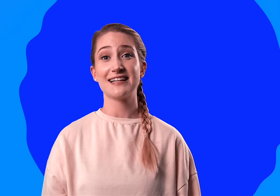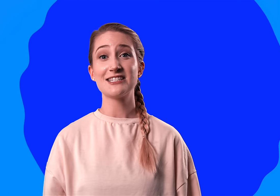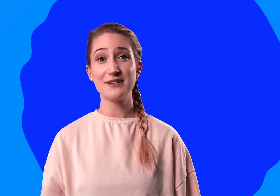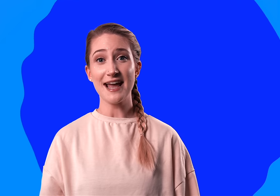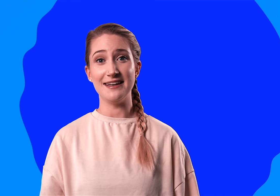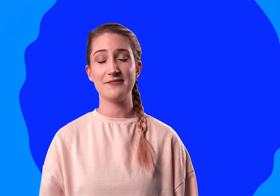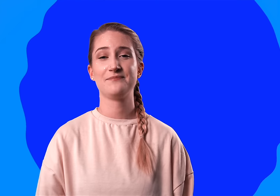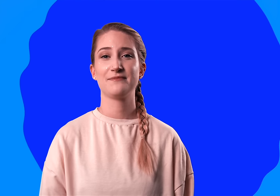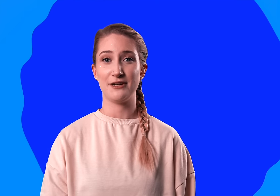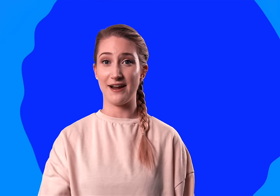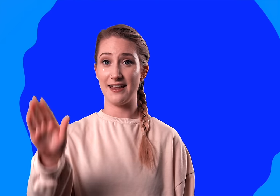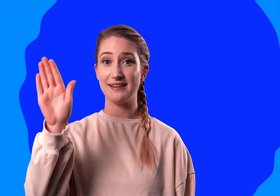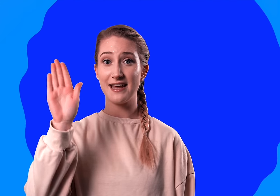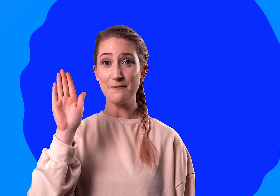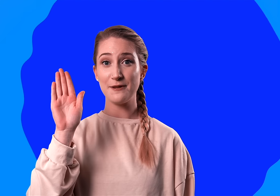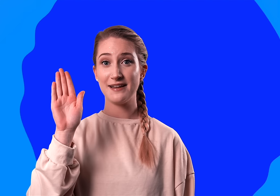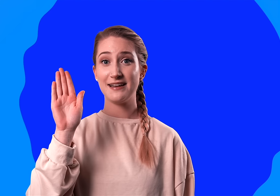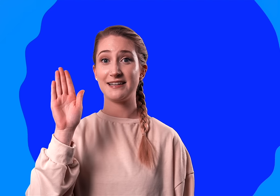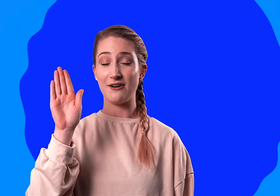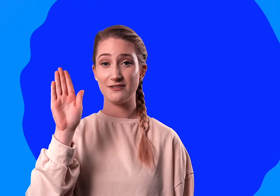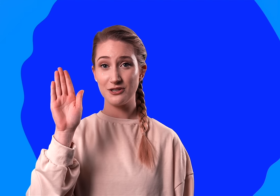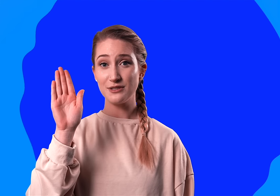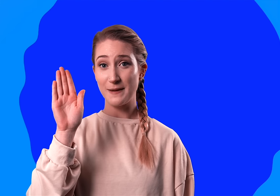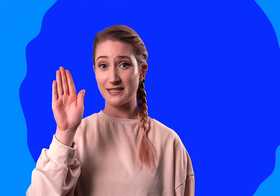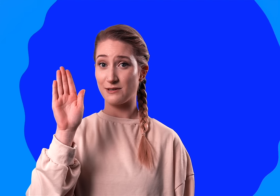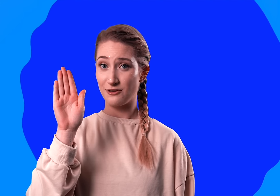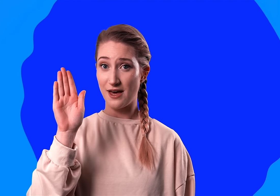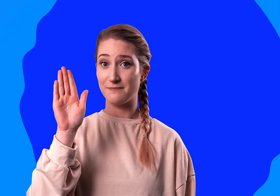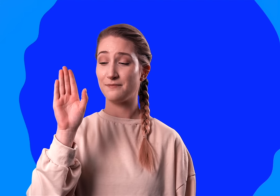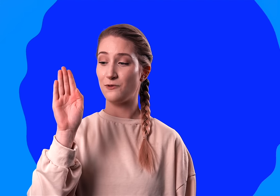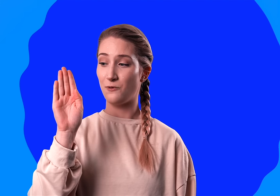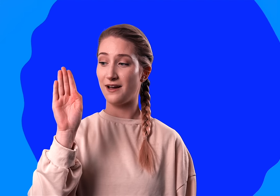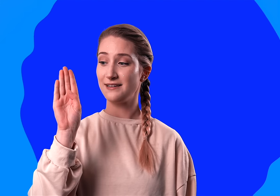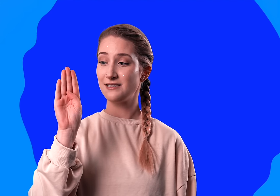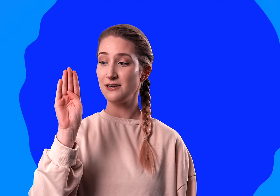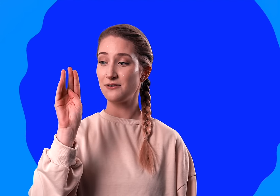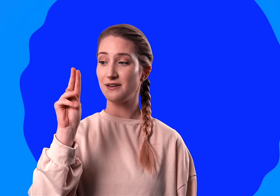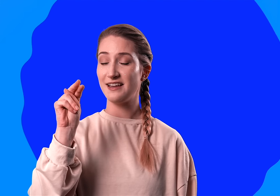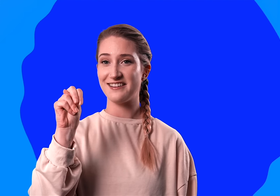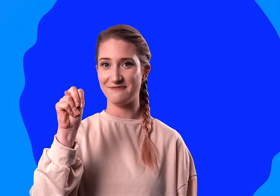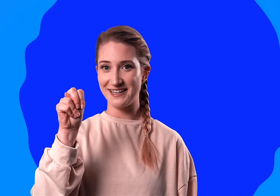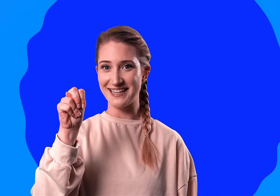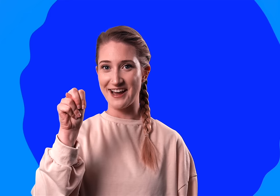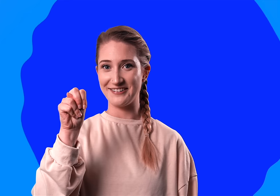Let's do it again. Put your hand up, count two spaces with your thumb. One, two, put it down.